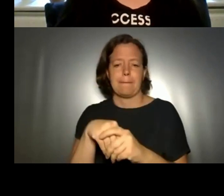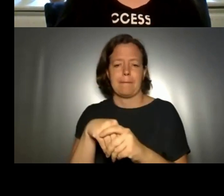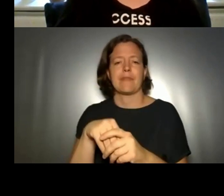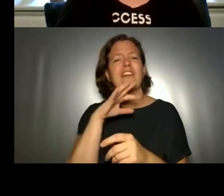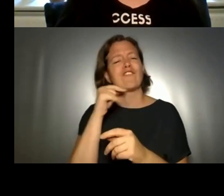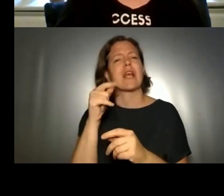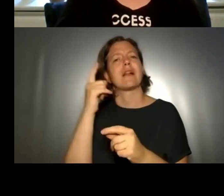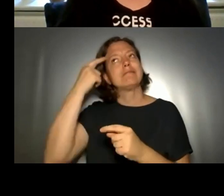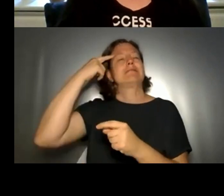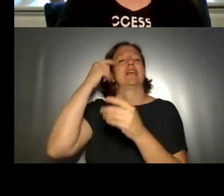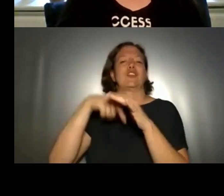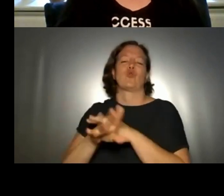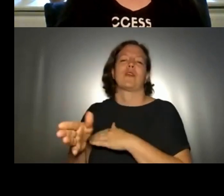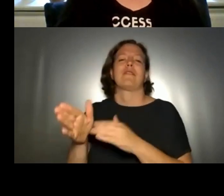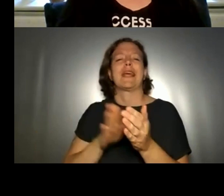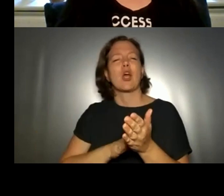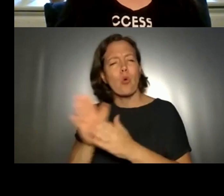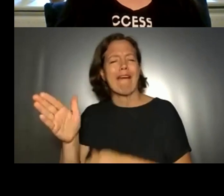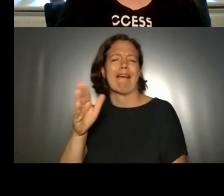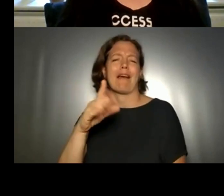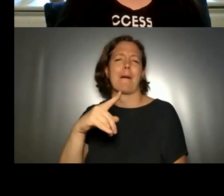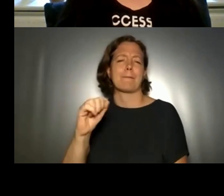Nina Mühlemann: ...pop culture, yeah. Edwin Ramirez: Yeah.